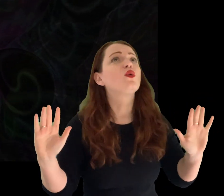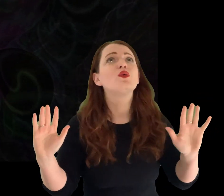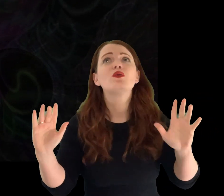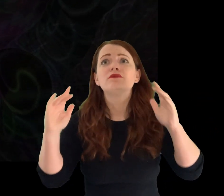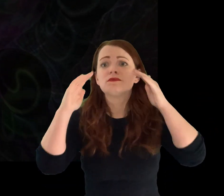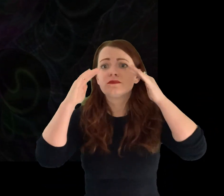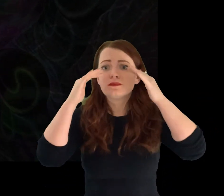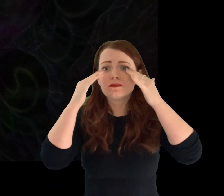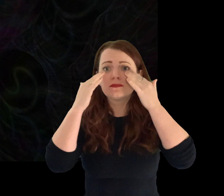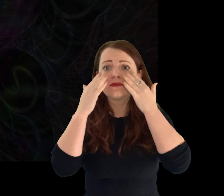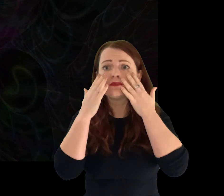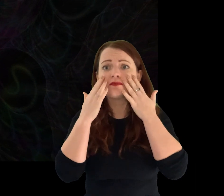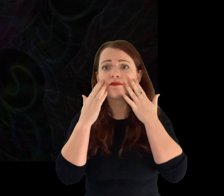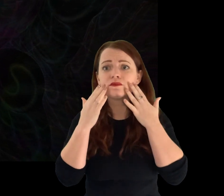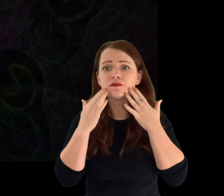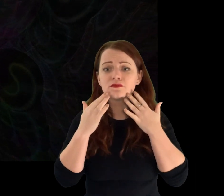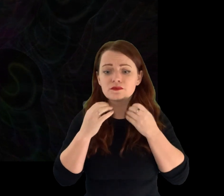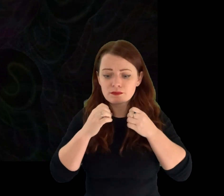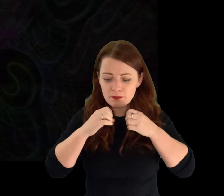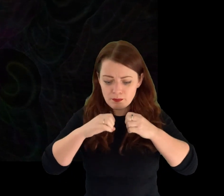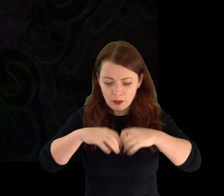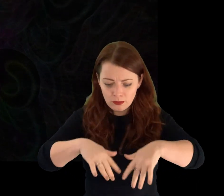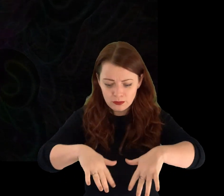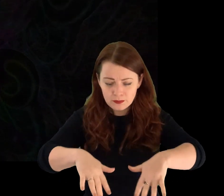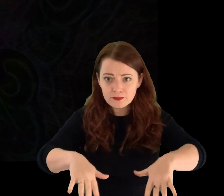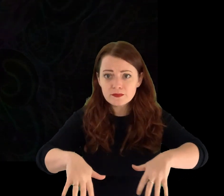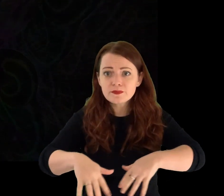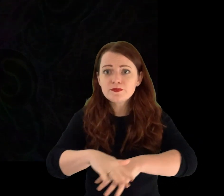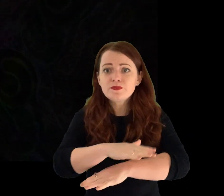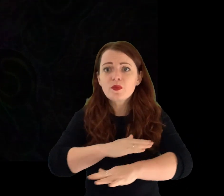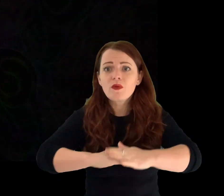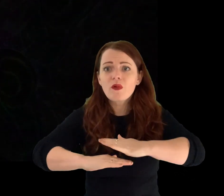tears trickled down her cheeks Landing soundless On the earthen floor